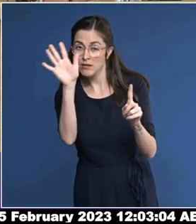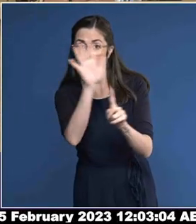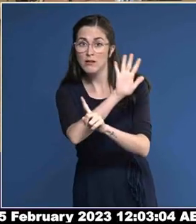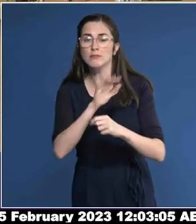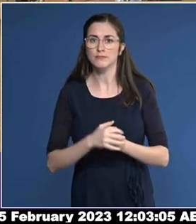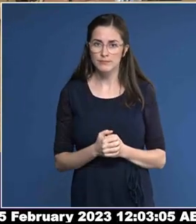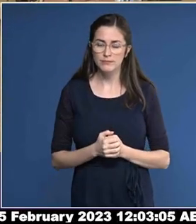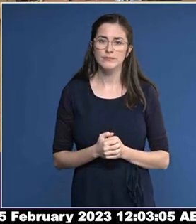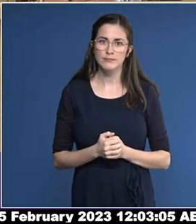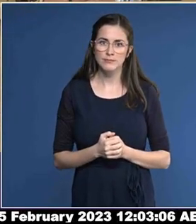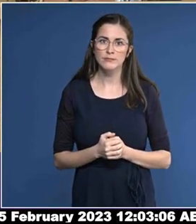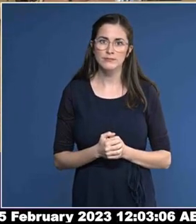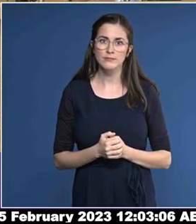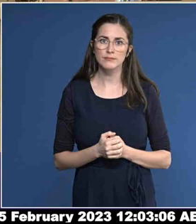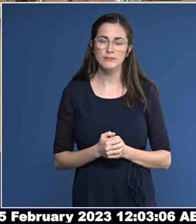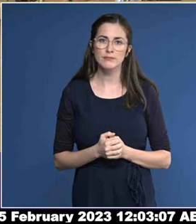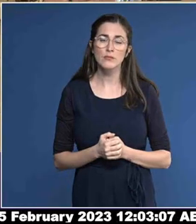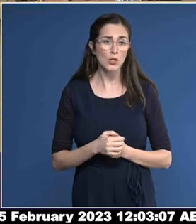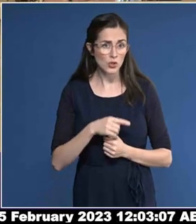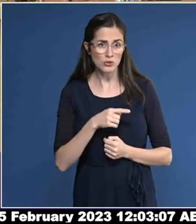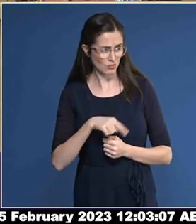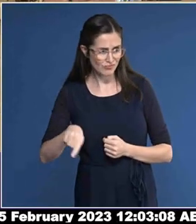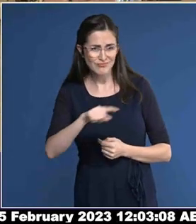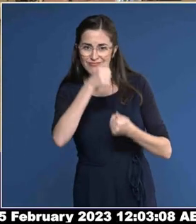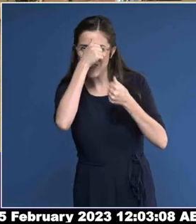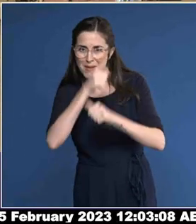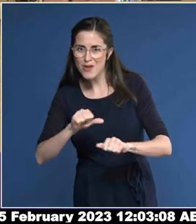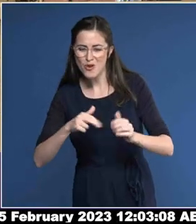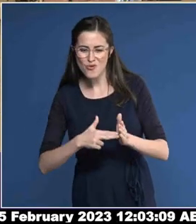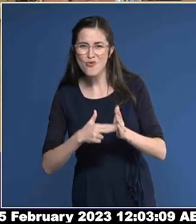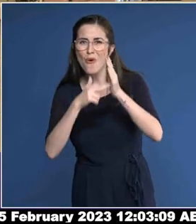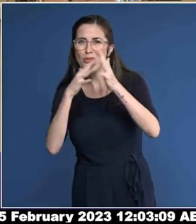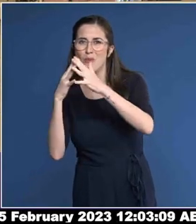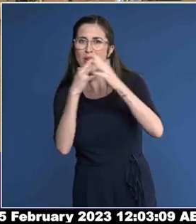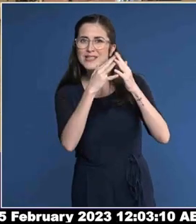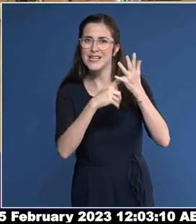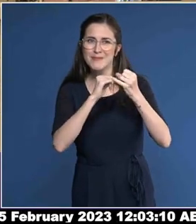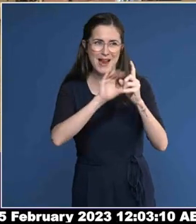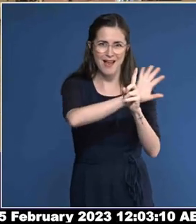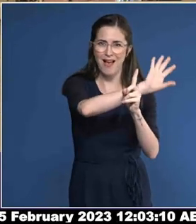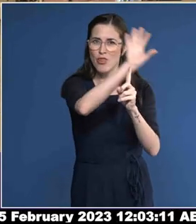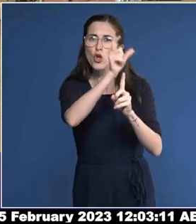So anyone who knows the beautiful north-west coast of Tasmania would sort of follow your work through to Stanley.